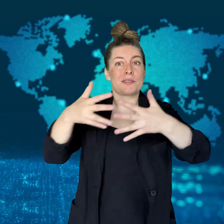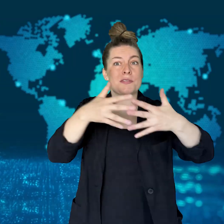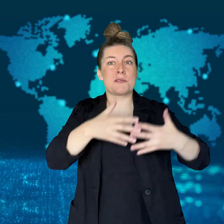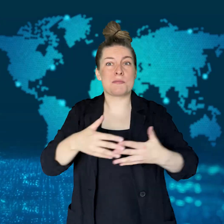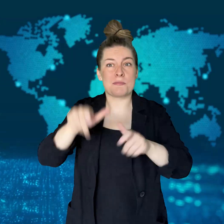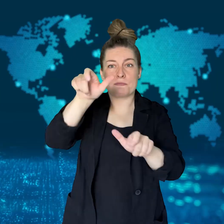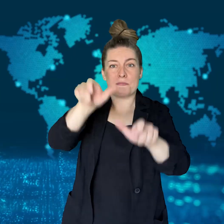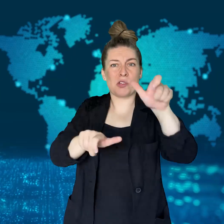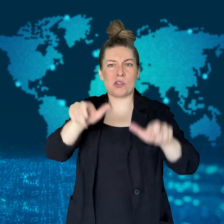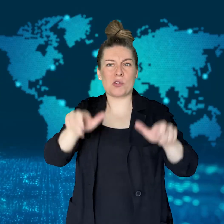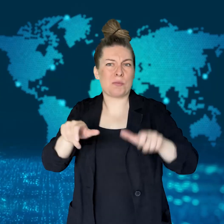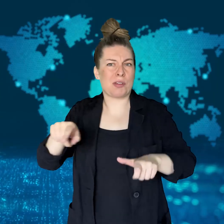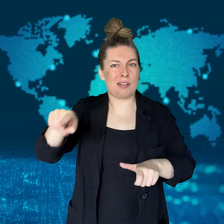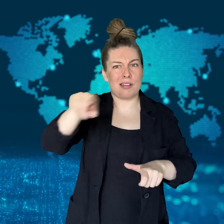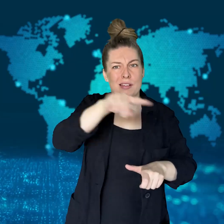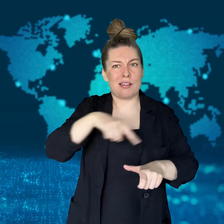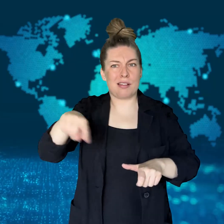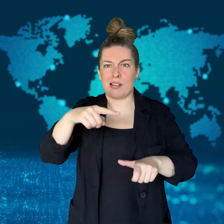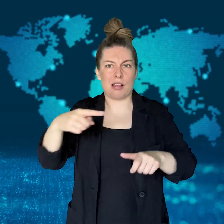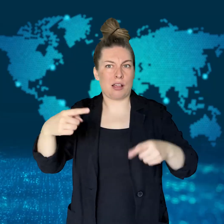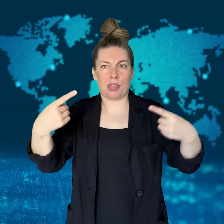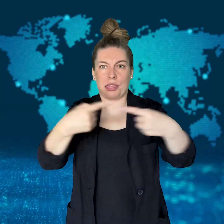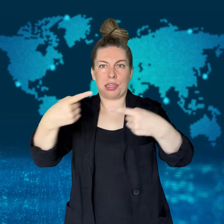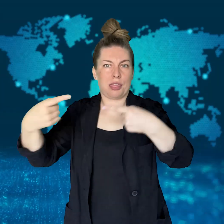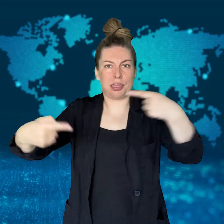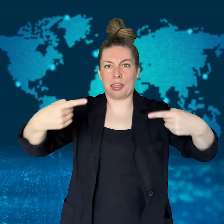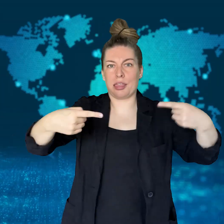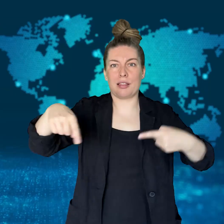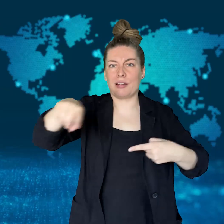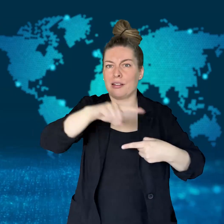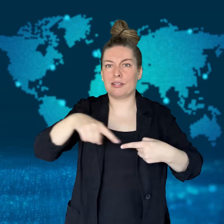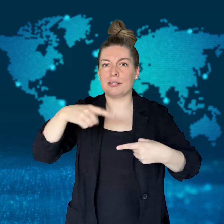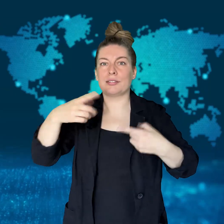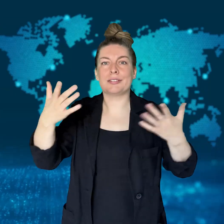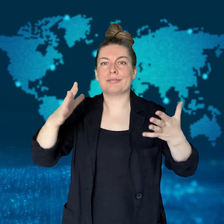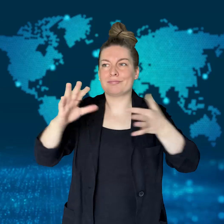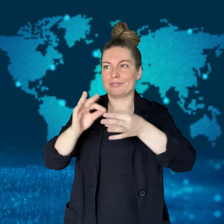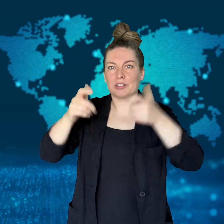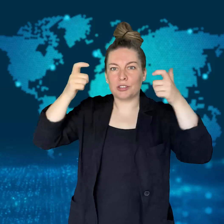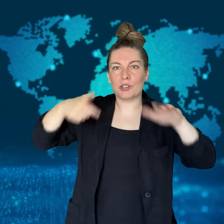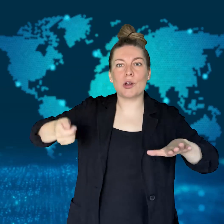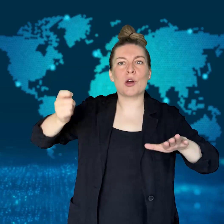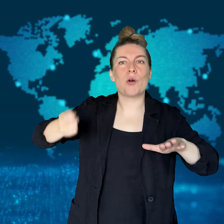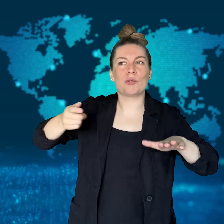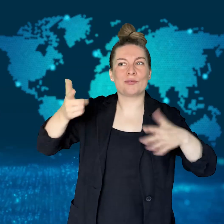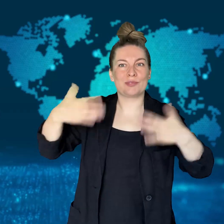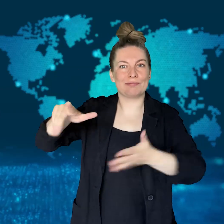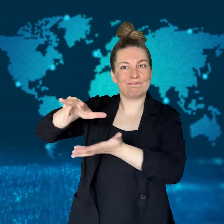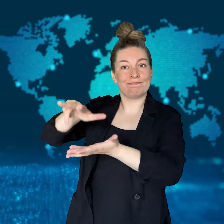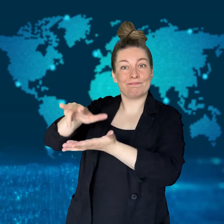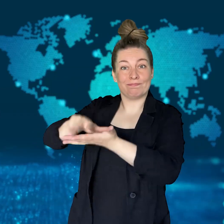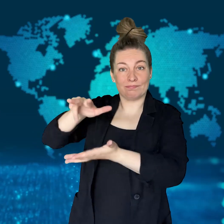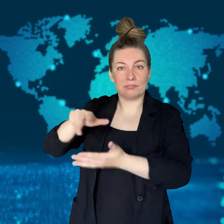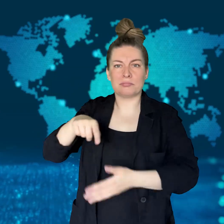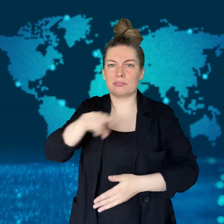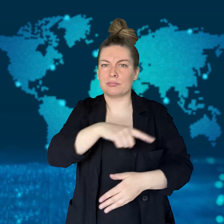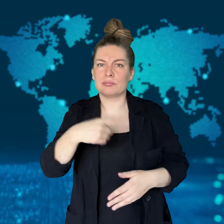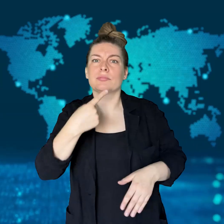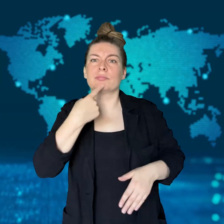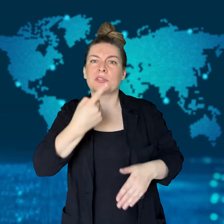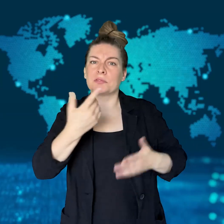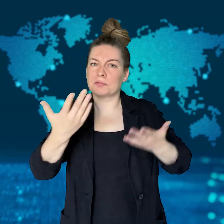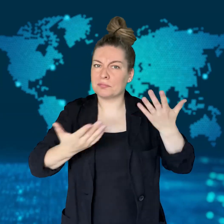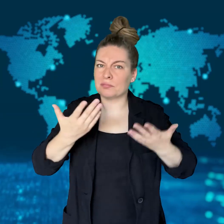Americans are not in agreement over the court's decision -